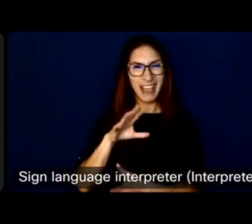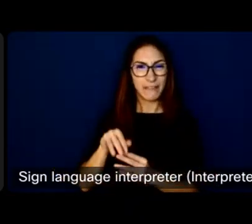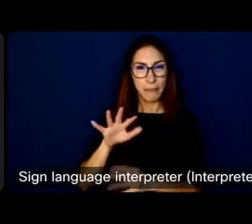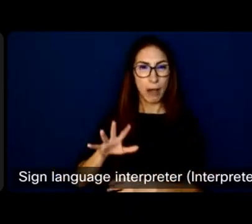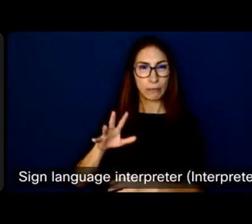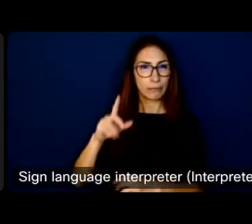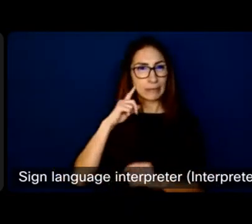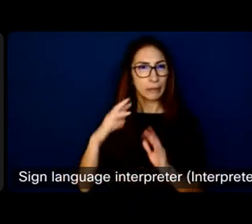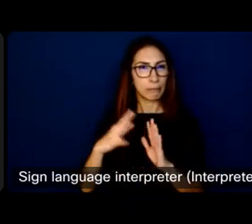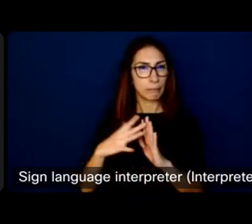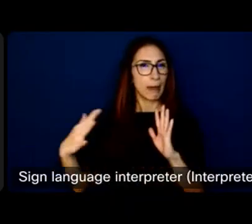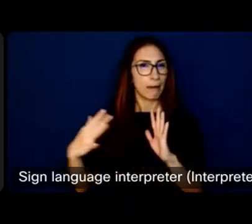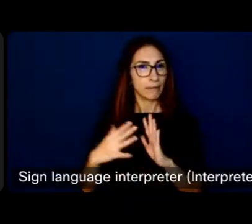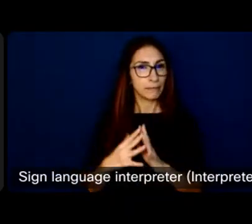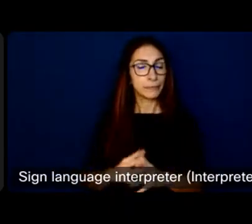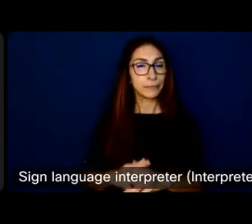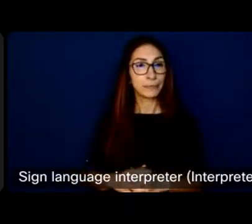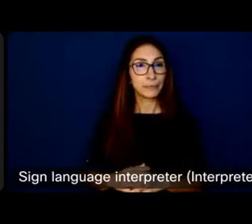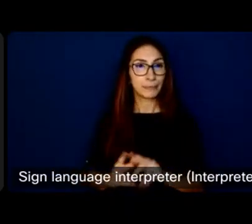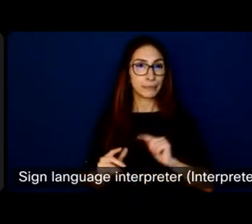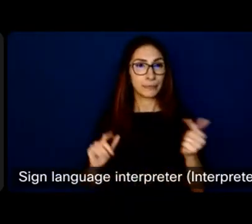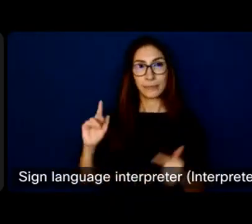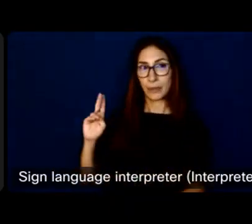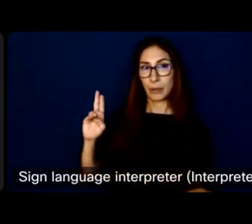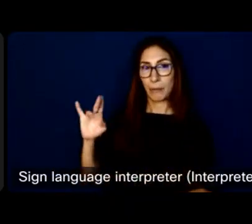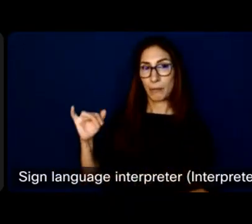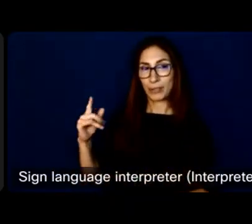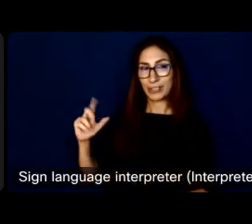Sorry. I couldn't unmute. I was trying. It wouldn't unmute.